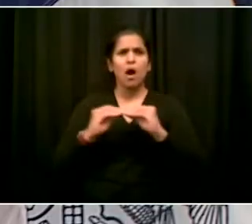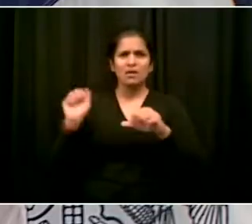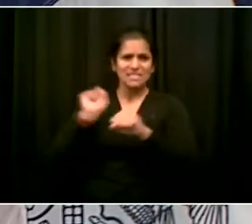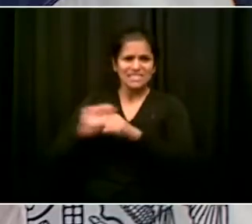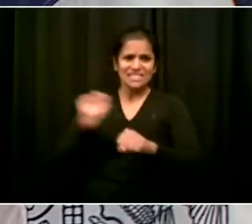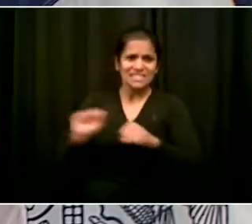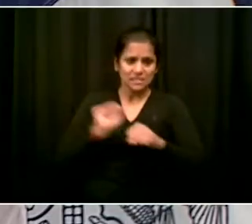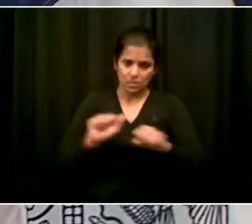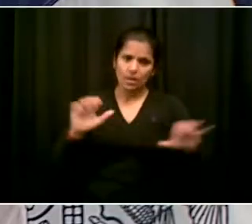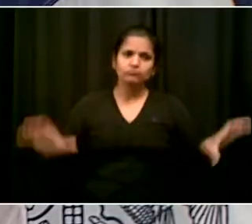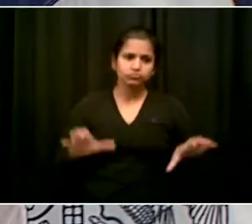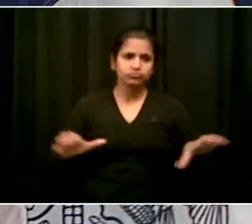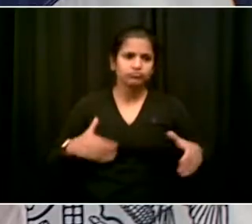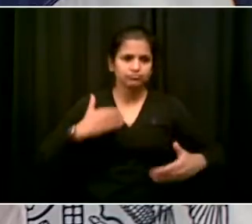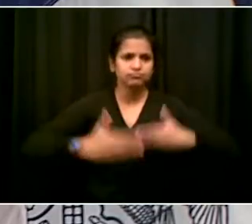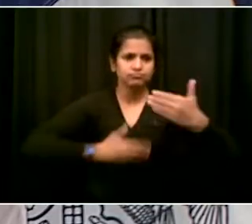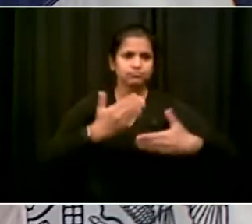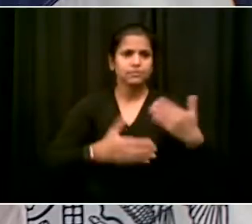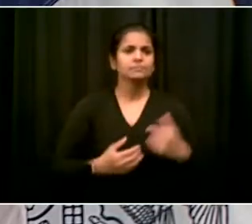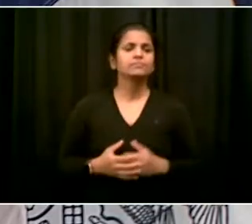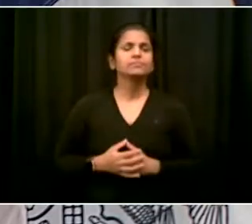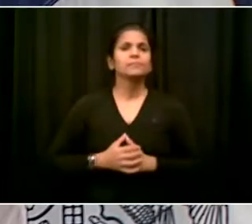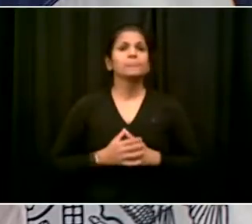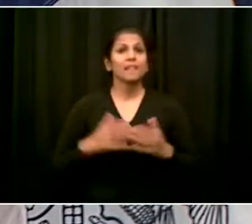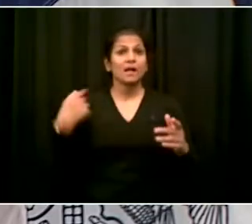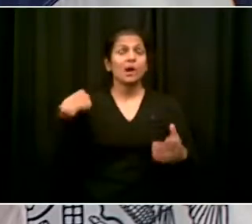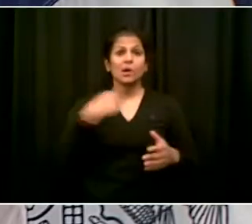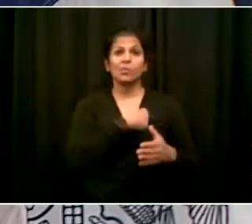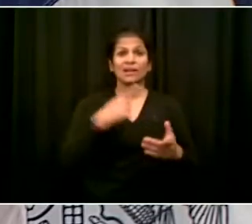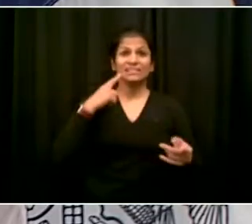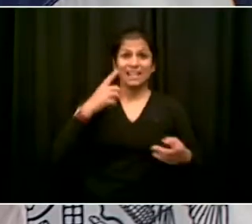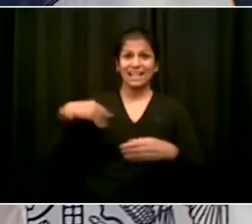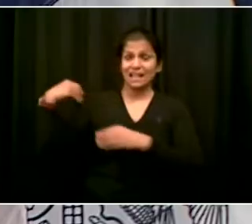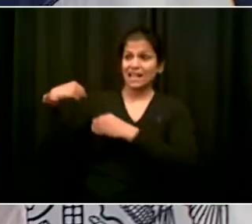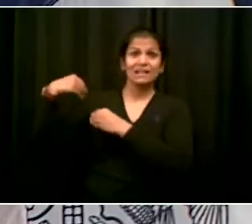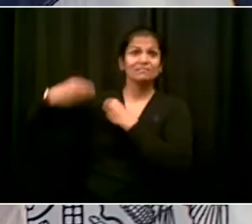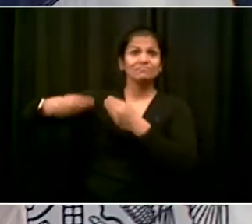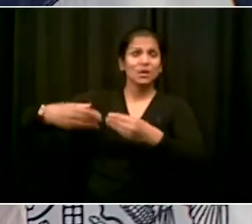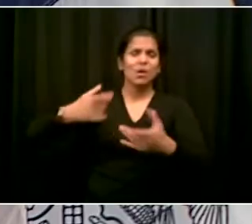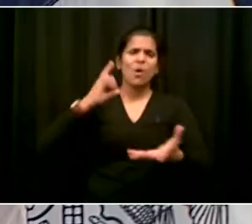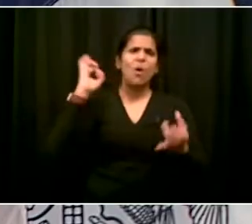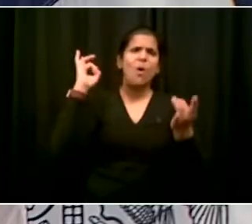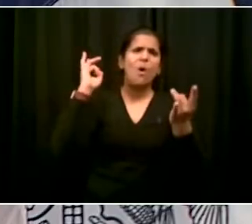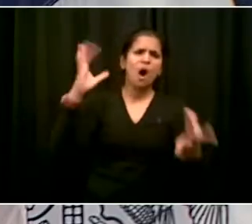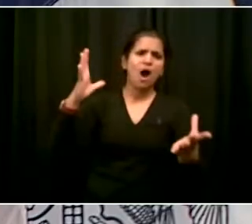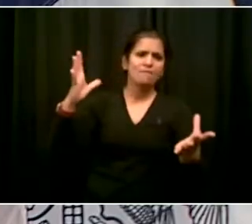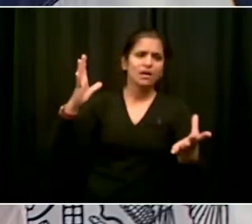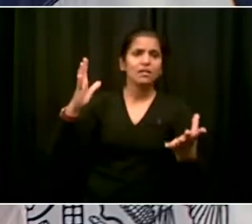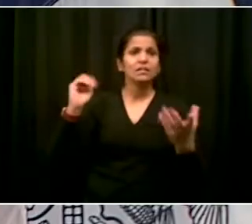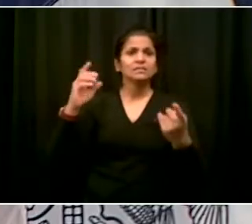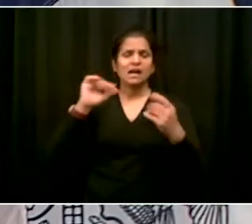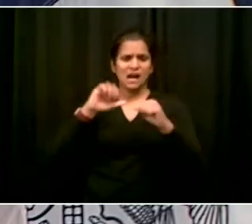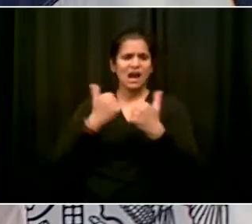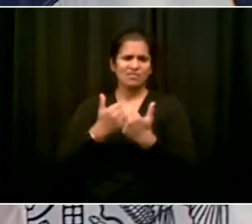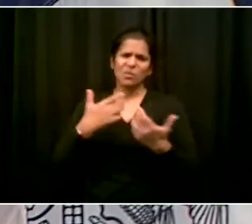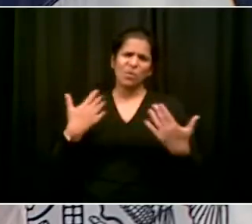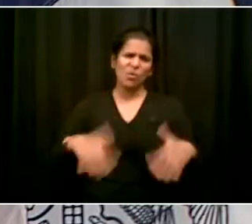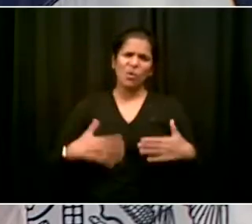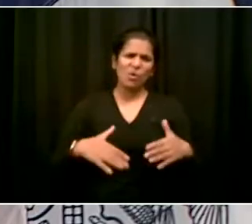EFFICIENTLY. THERE IS CERTAIAILNY Y OMRE WORK TO DO. YOU ARE RIGHT, WE INHERITED MESOTHING THAT NEEDED A LOT OF